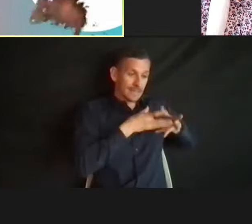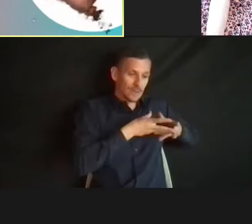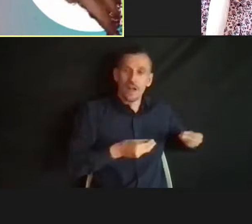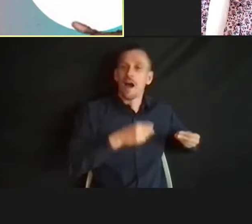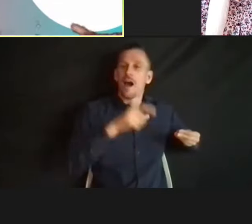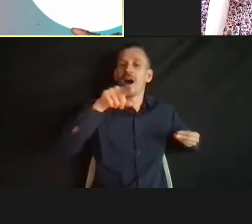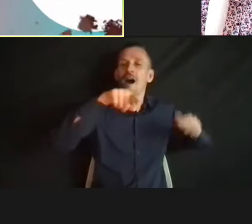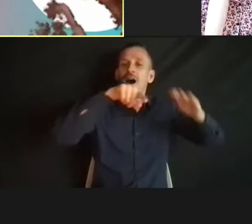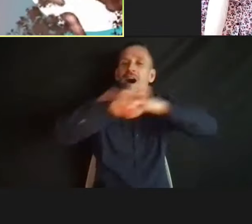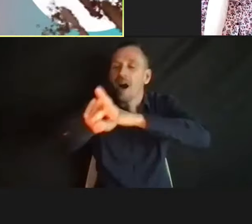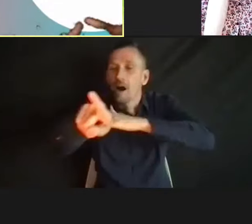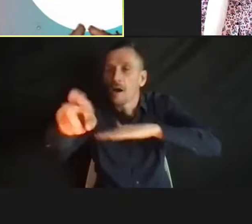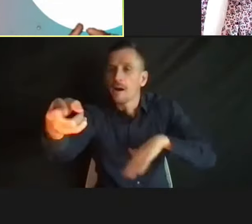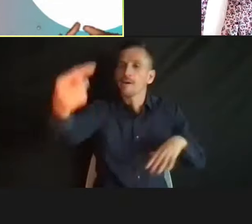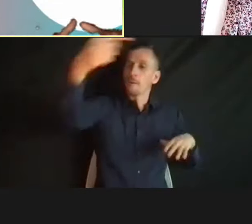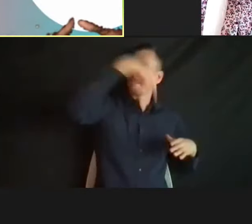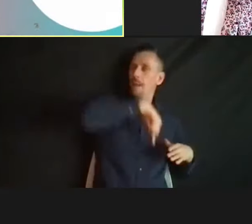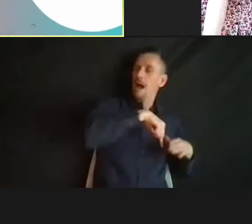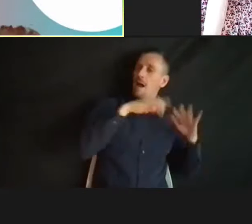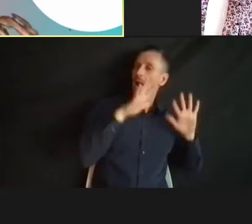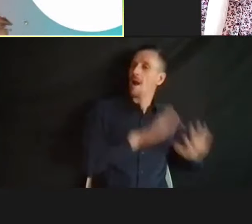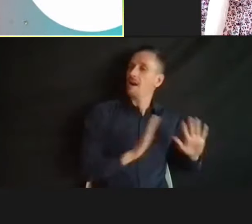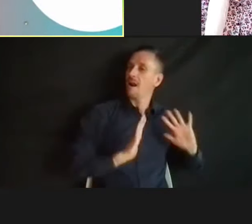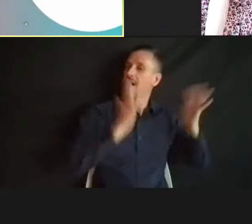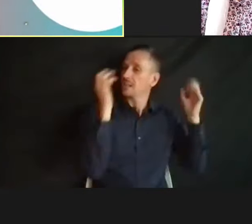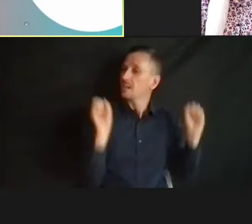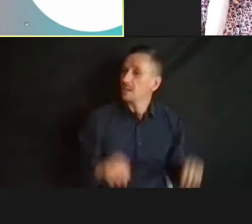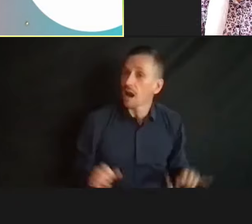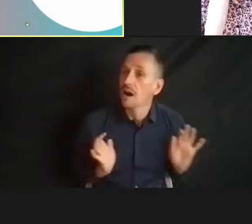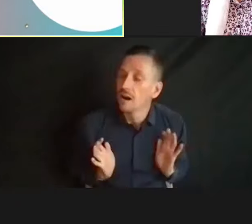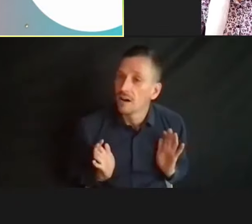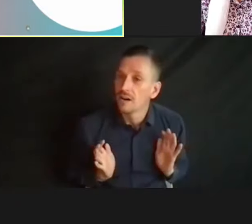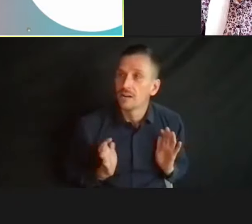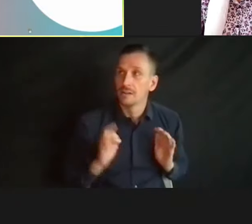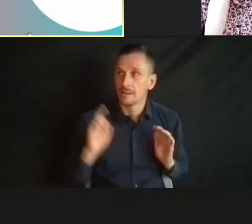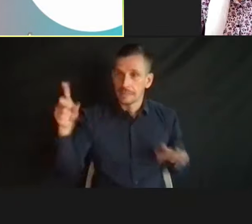to take the initiative in the settlement where they're staying to the home where they came from.